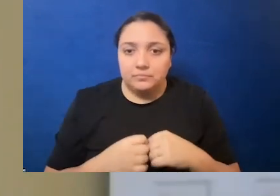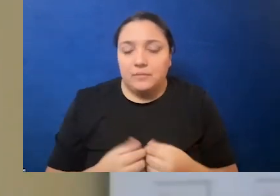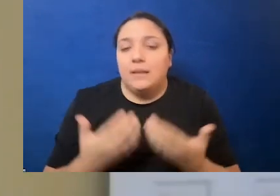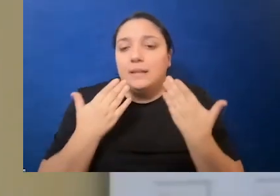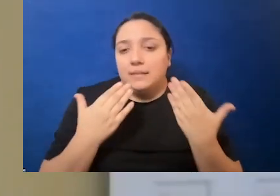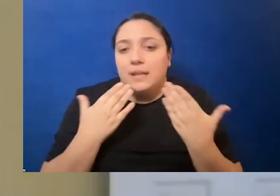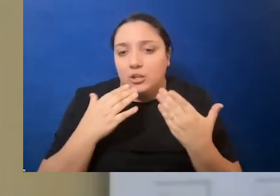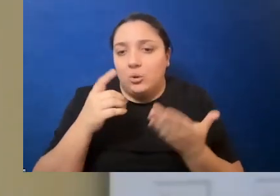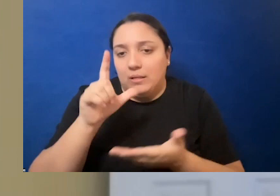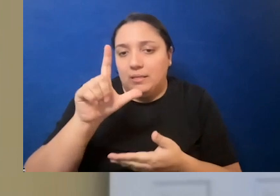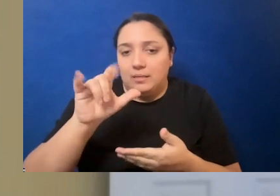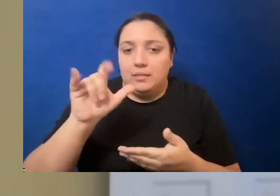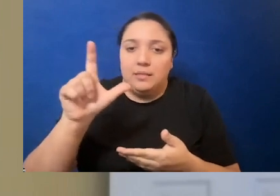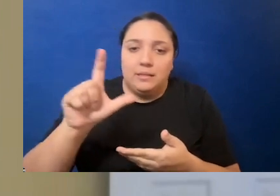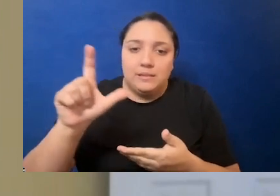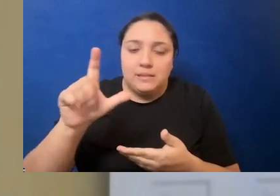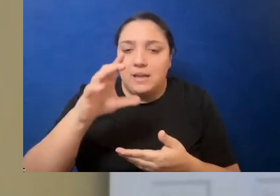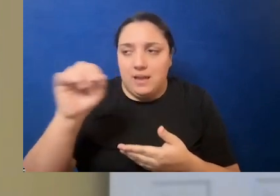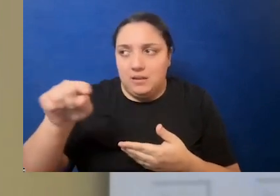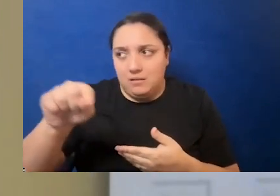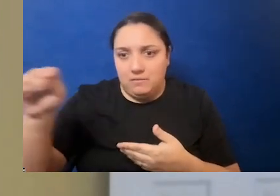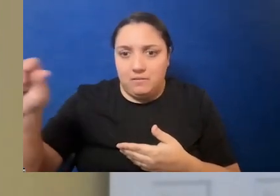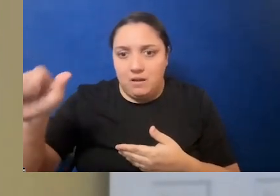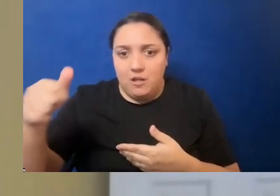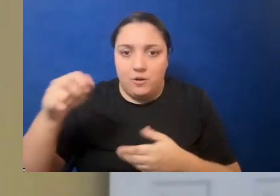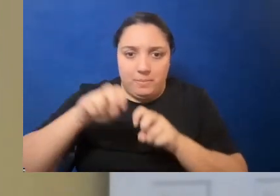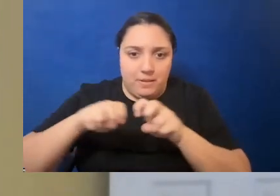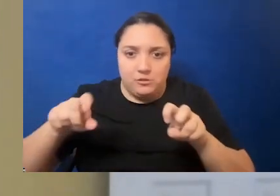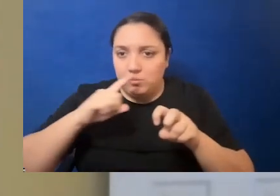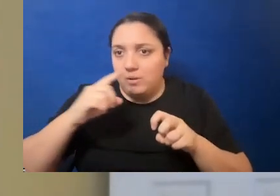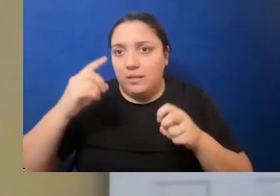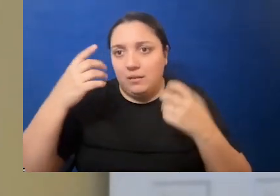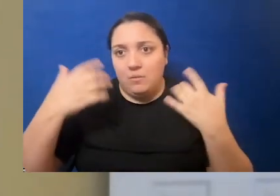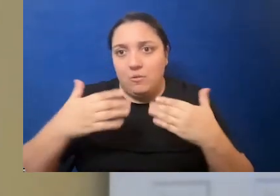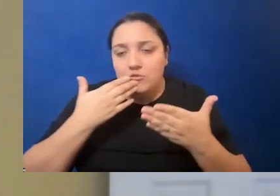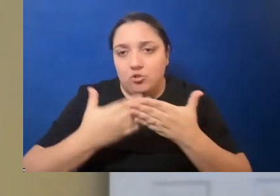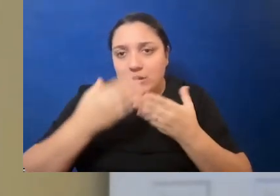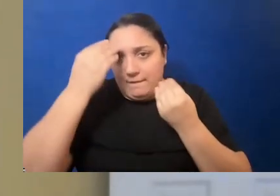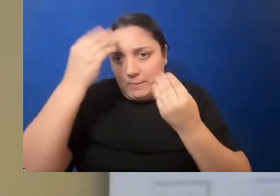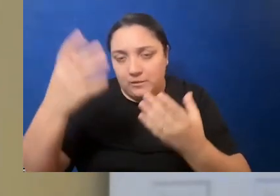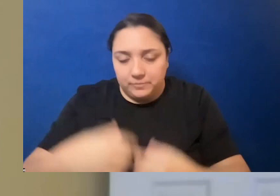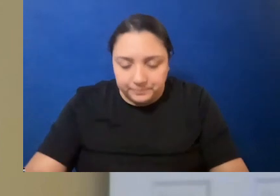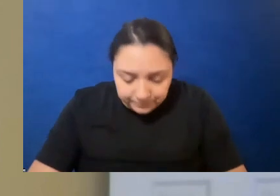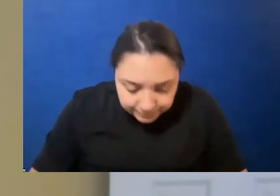AND ALL OF OUR PANELISTS. THIS IS SUPER INFORMATIVE. WE ARE NOW KIND OF MOVING INTO